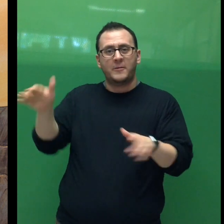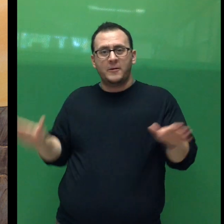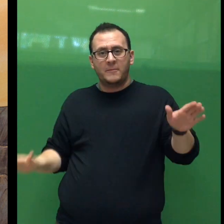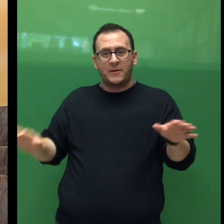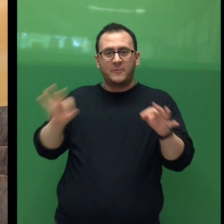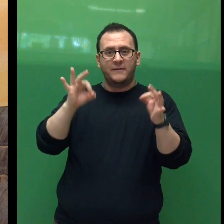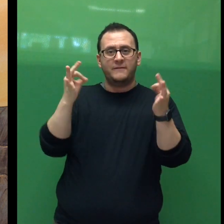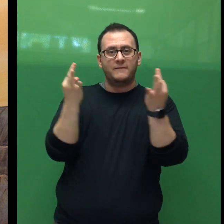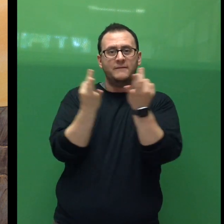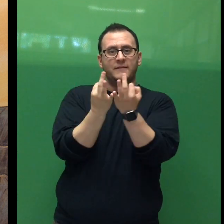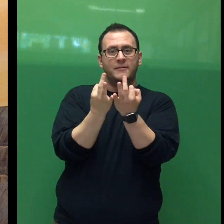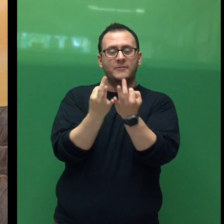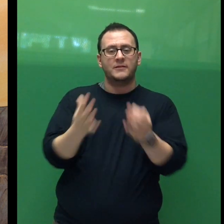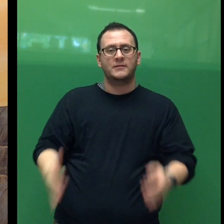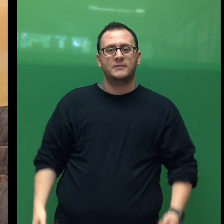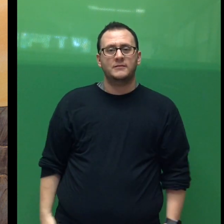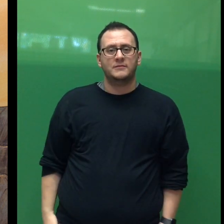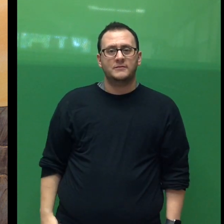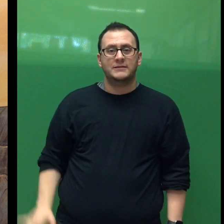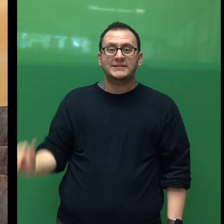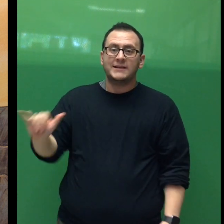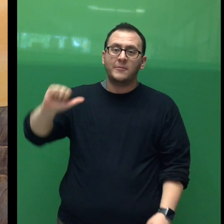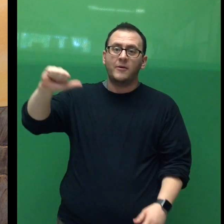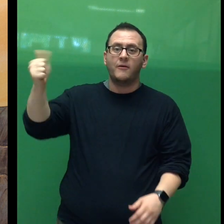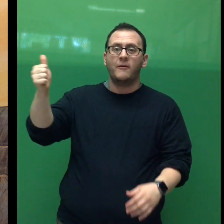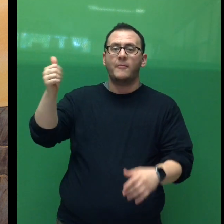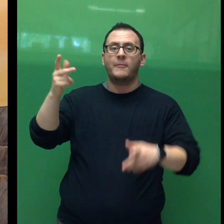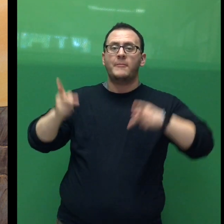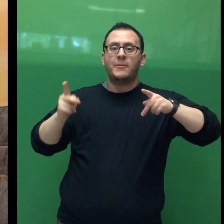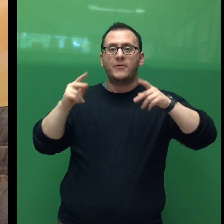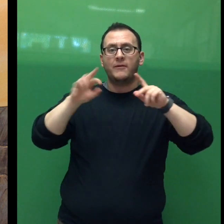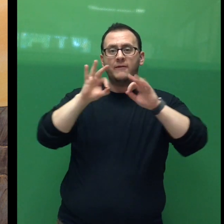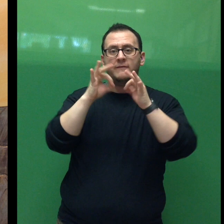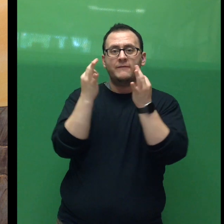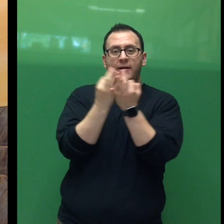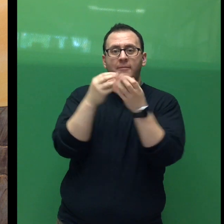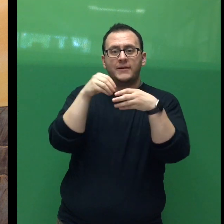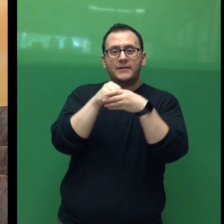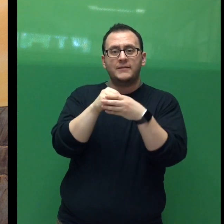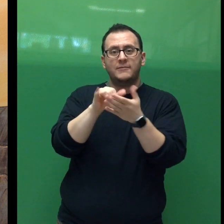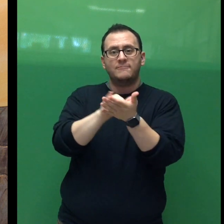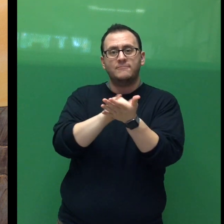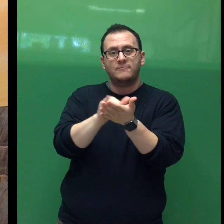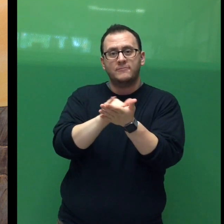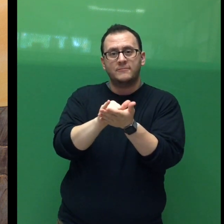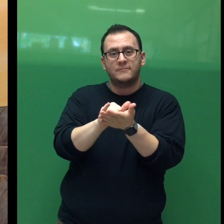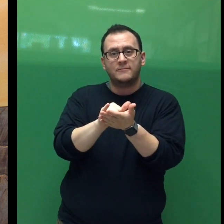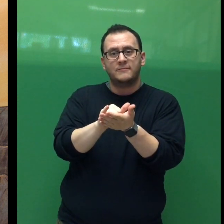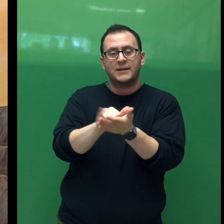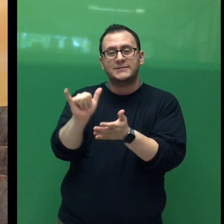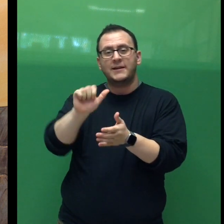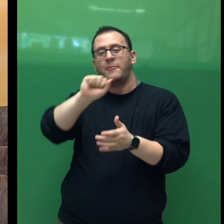penguin house and all the other animals in the zoo and all the families in the big city around them they went to sleep.